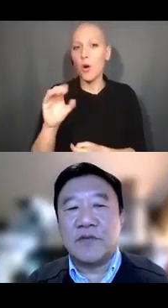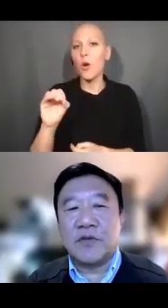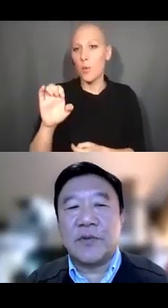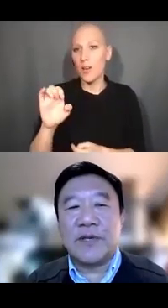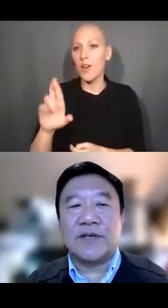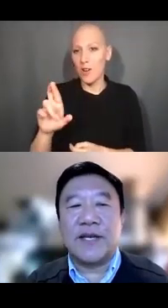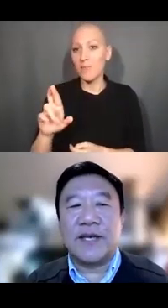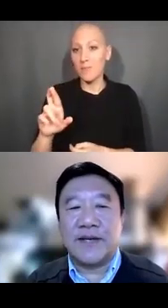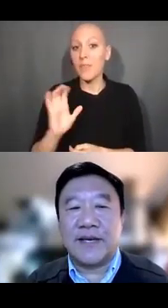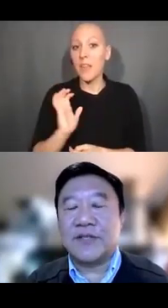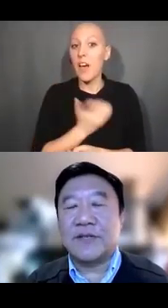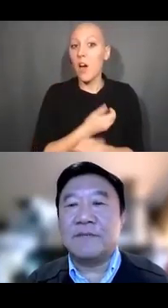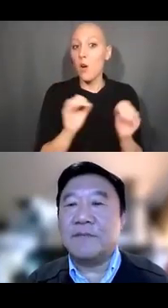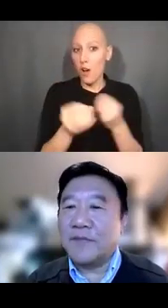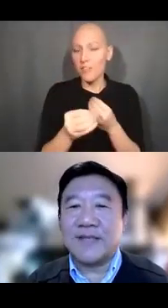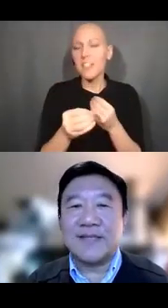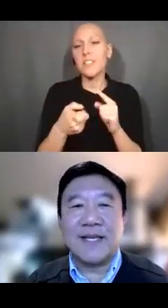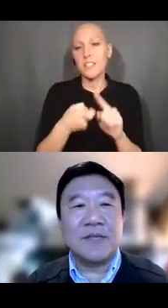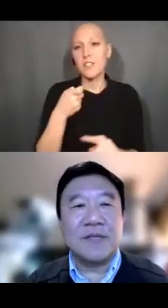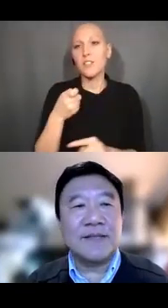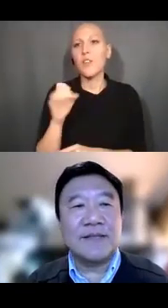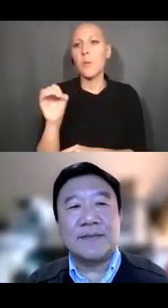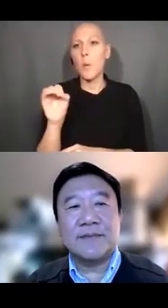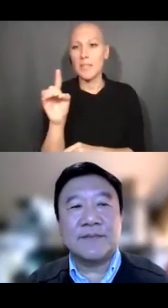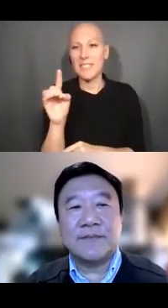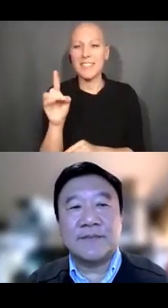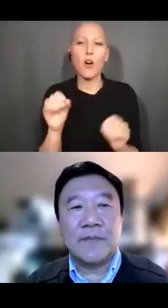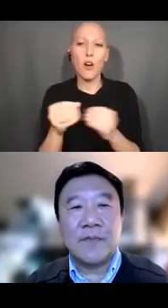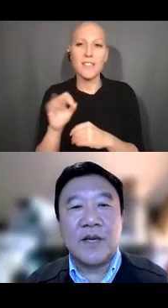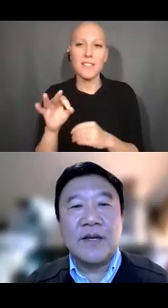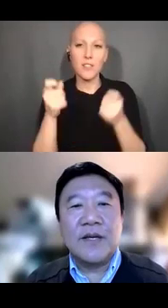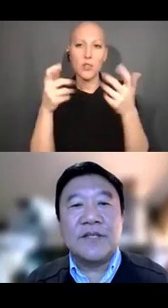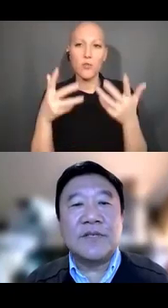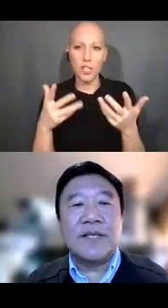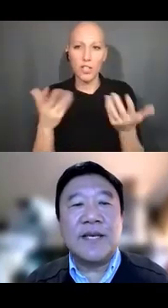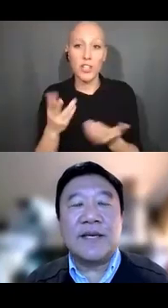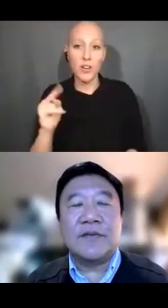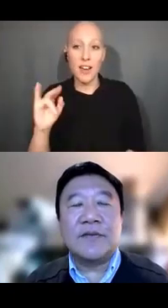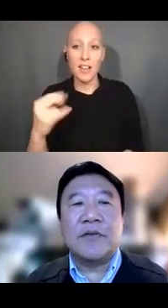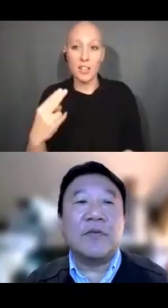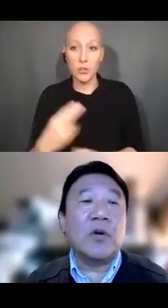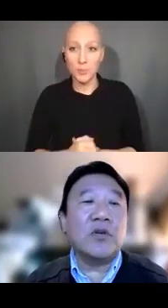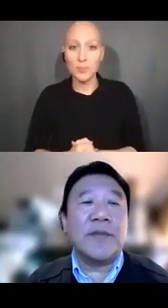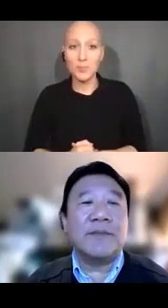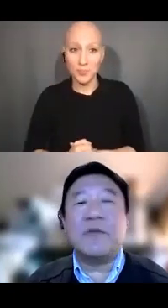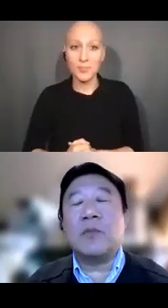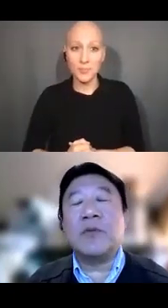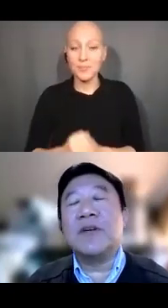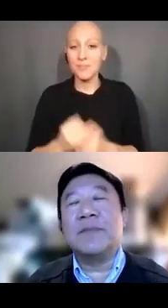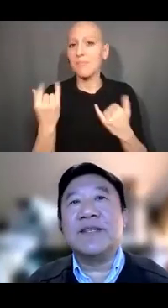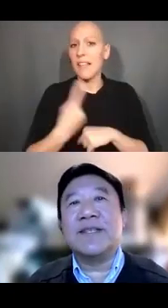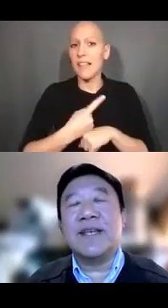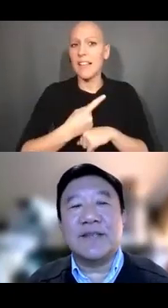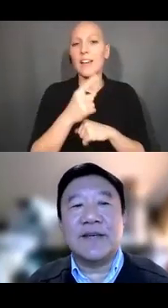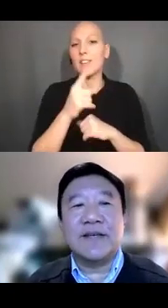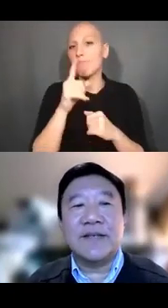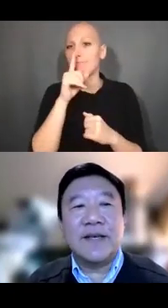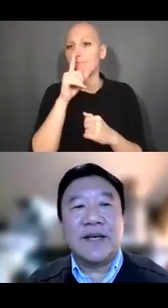of the Director at NIH. Next slide, please. So today, sort of the road map of what we're going to be discussing is,